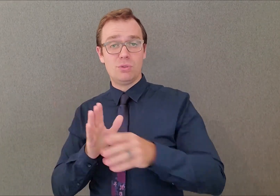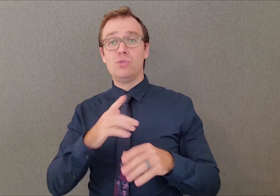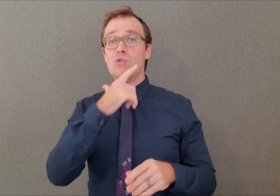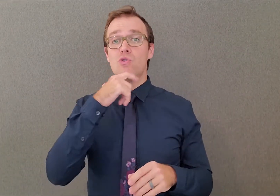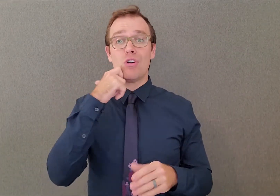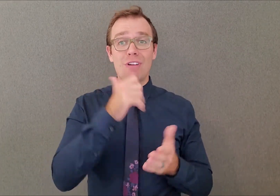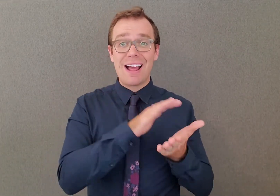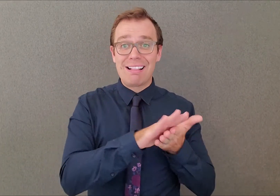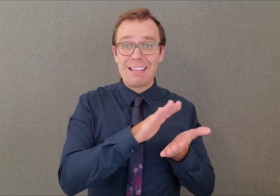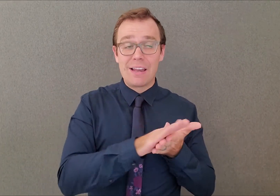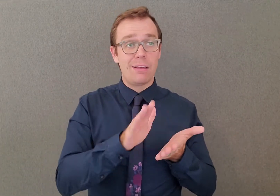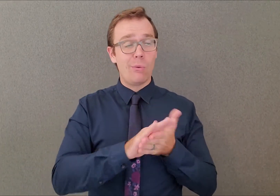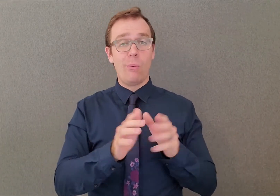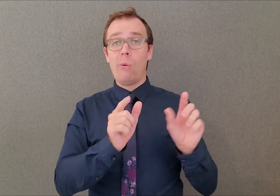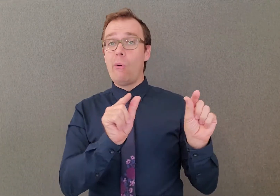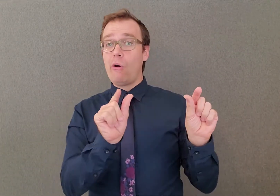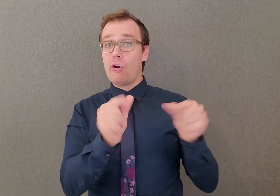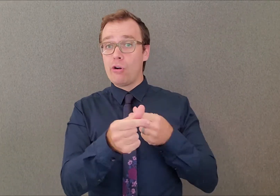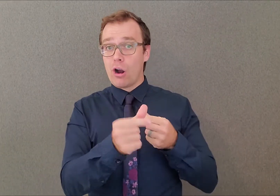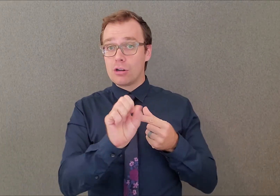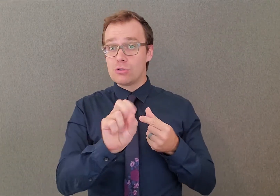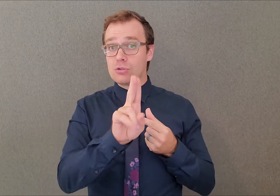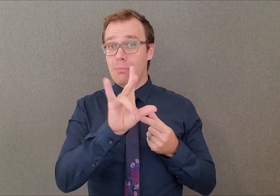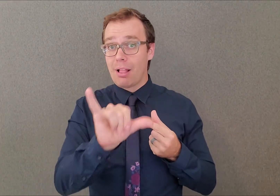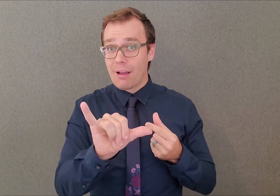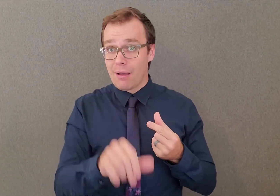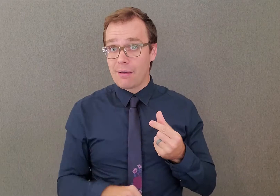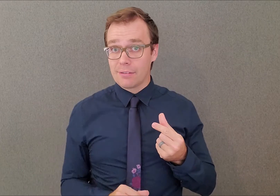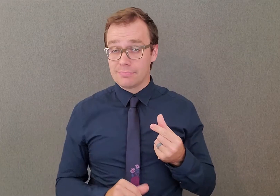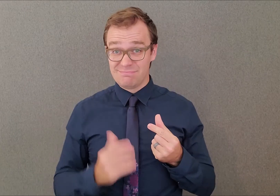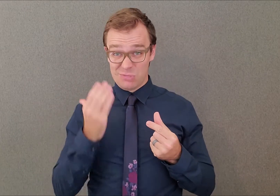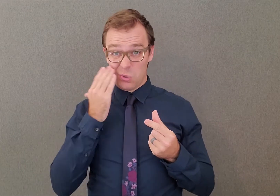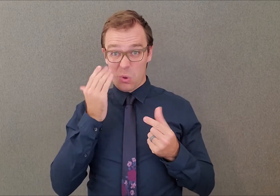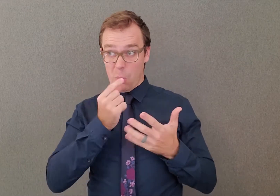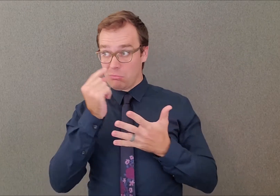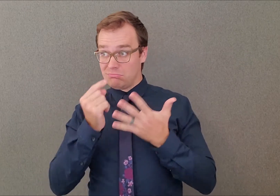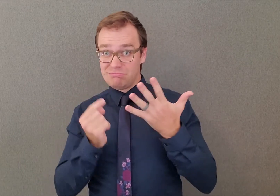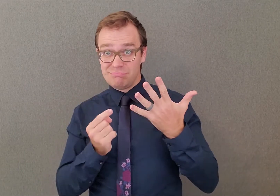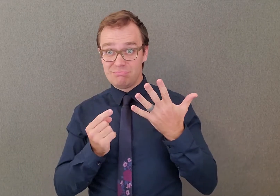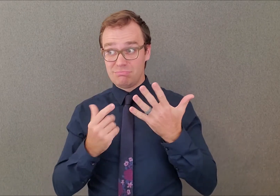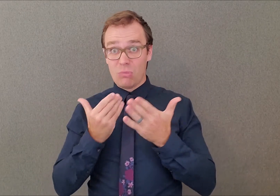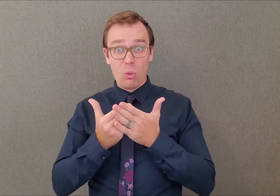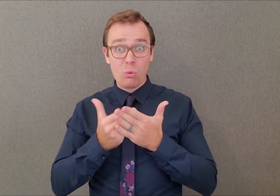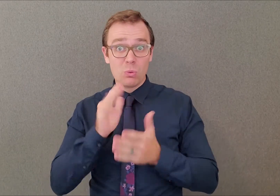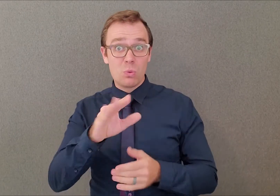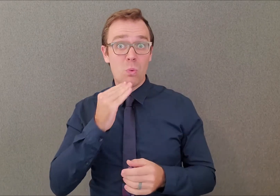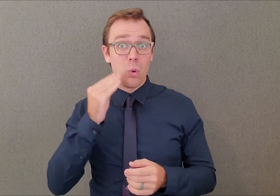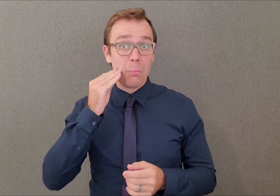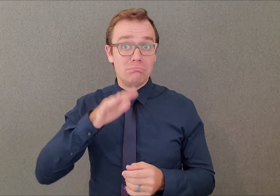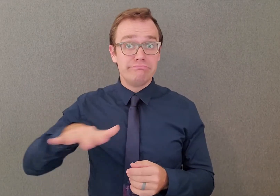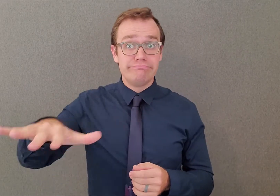or gardening supply stores. Do you know what, if any, facilities exist in your community?